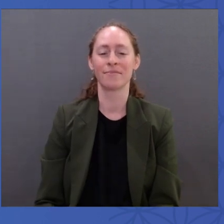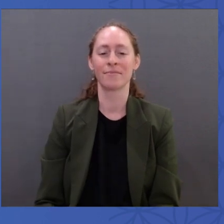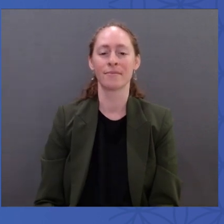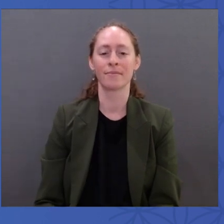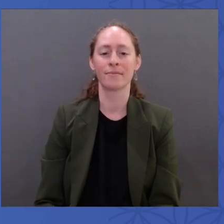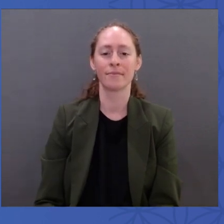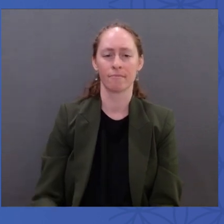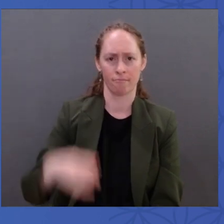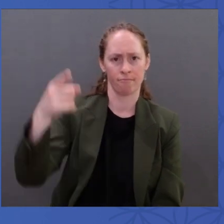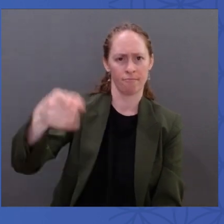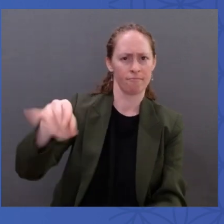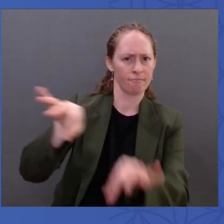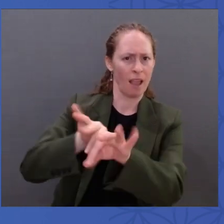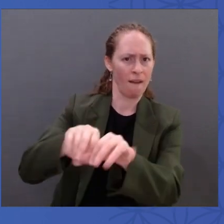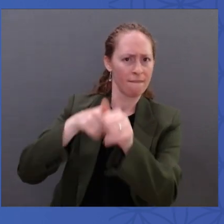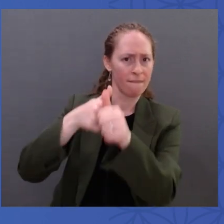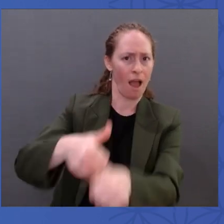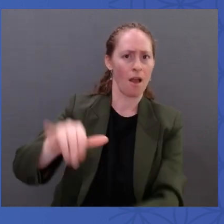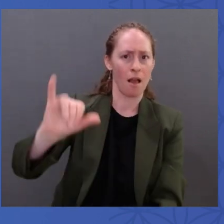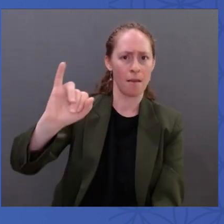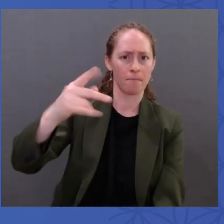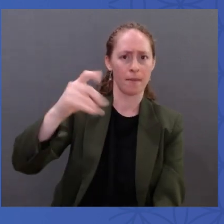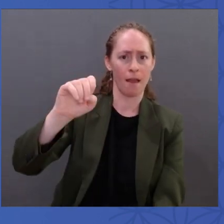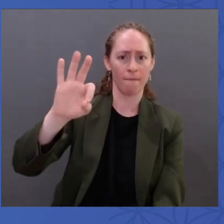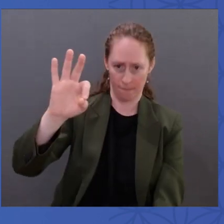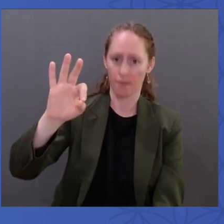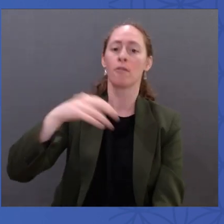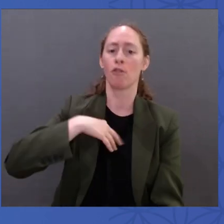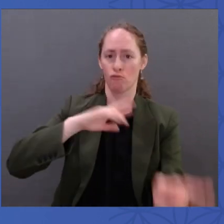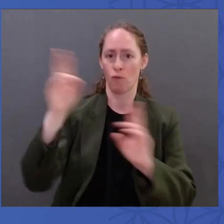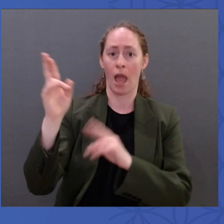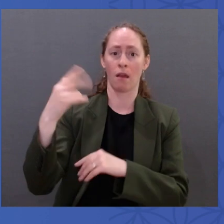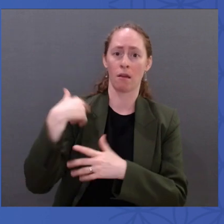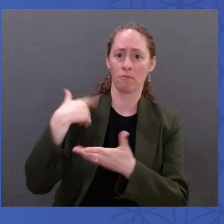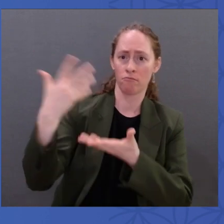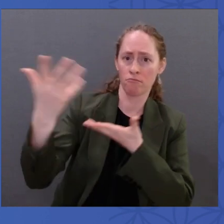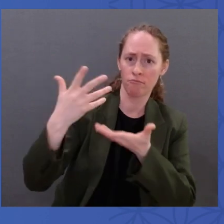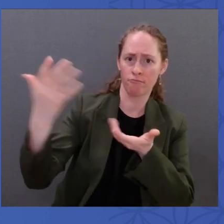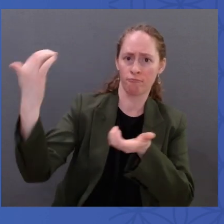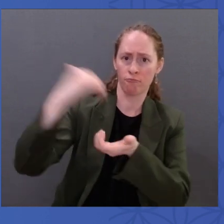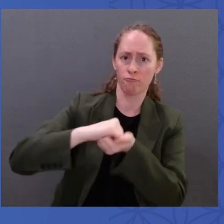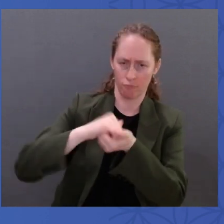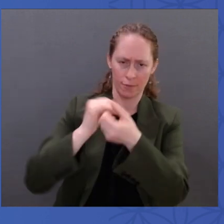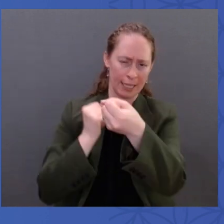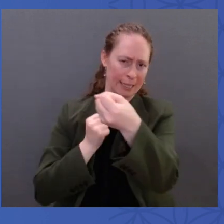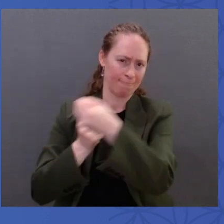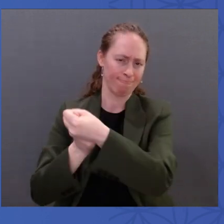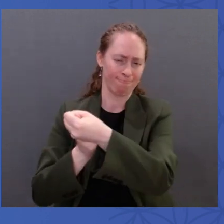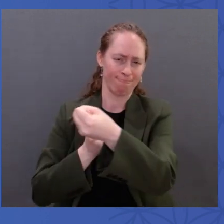and work together from supply chain resilience, digital transformation,